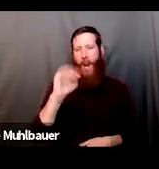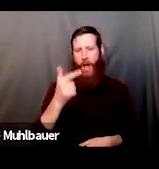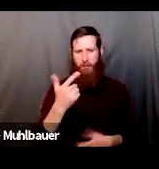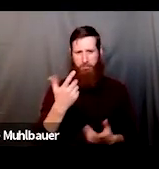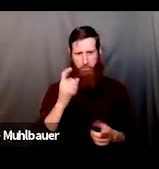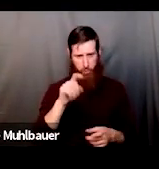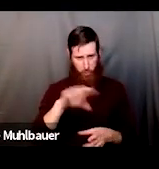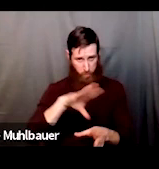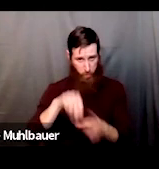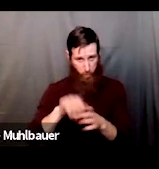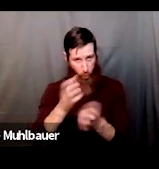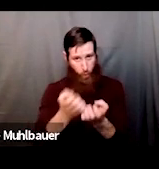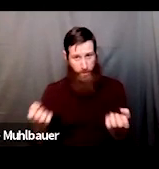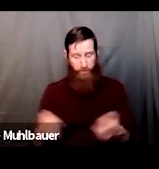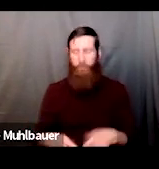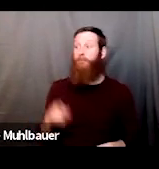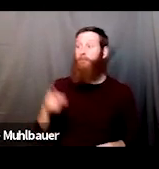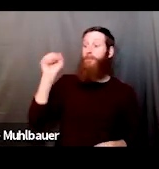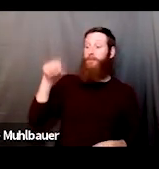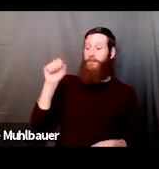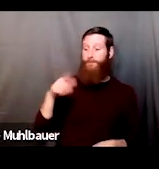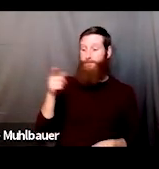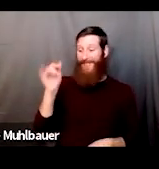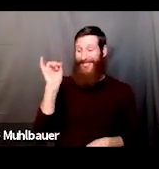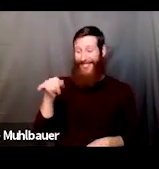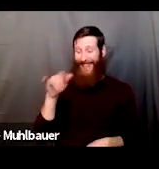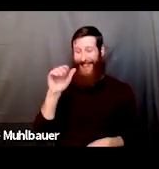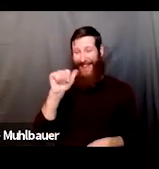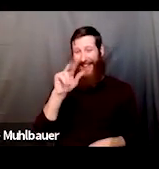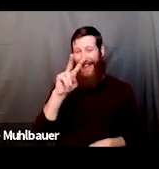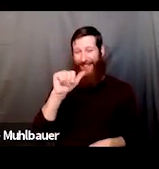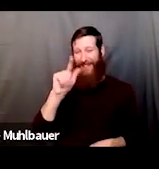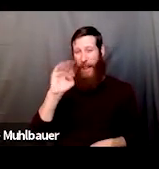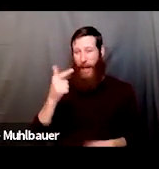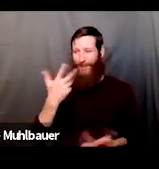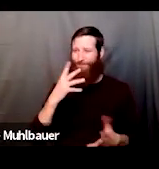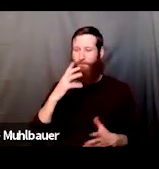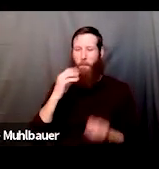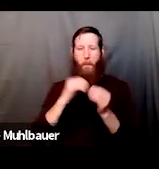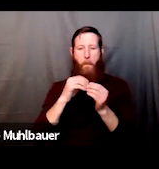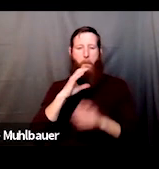The avalung is kind of old technology at this point.